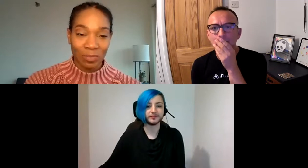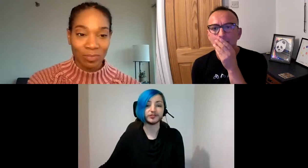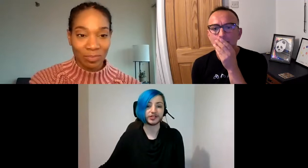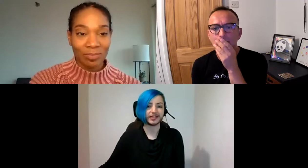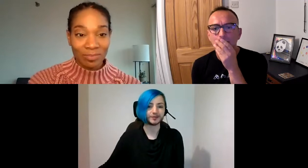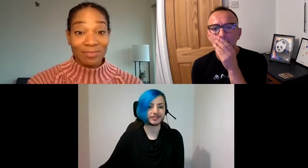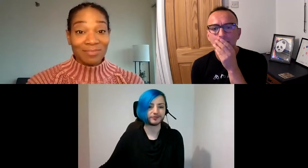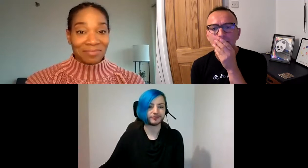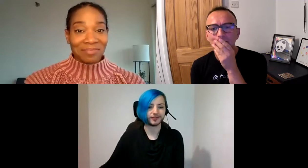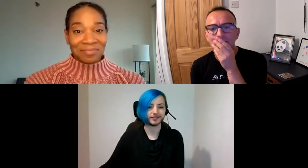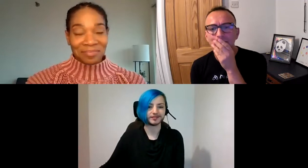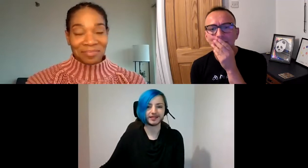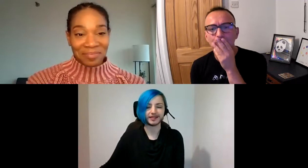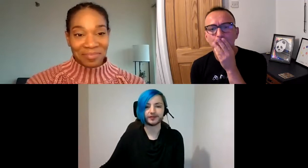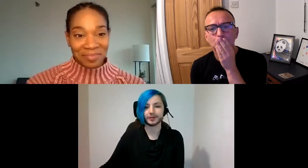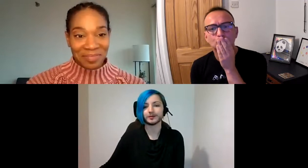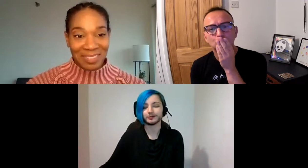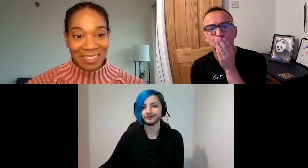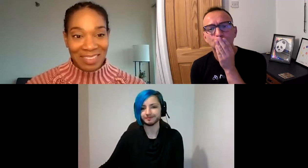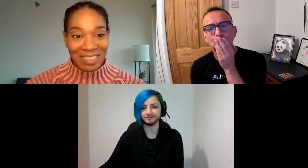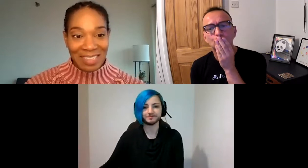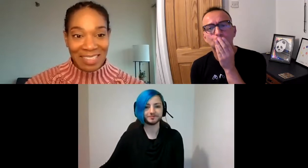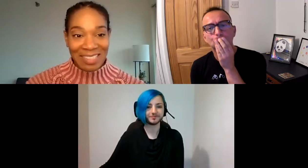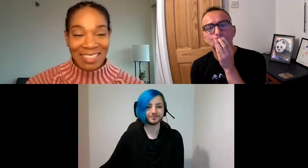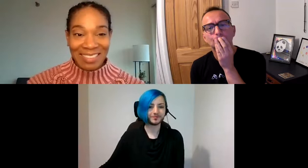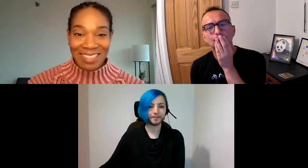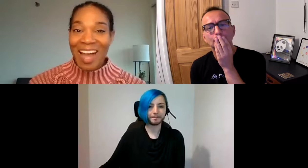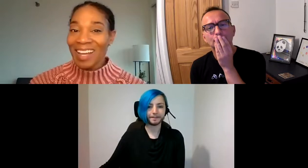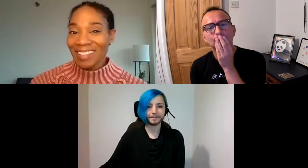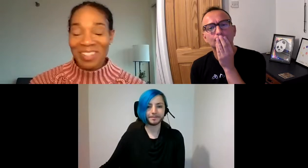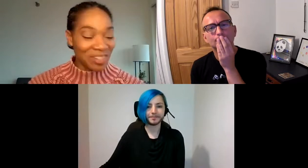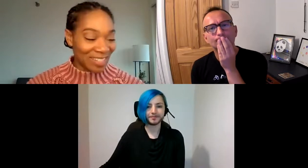So I do understand and you know, I would like to assist